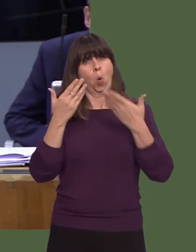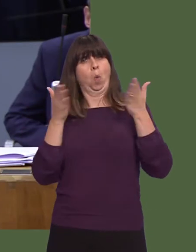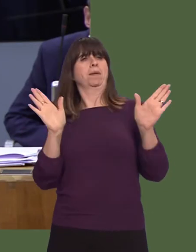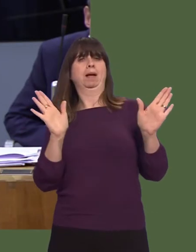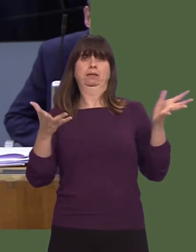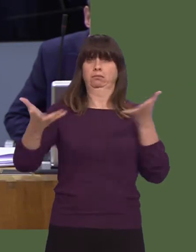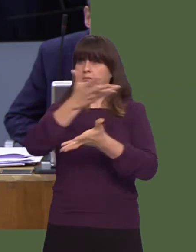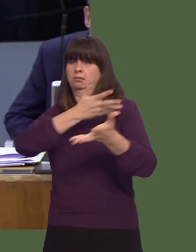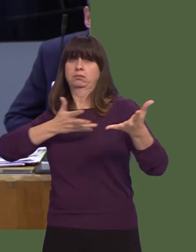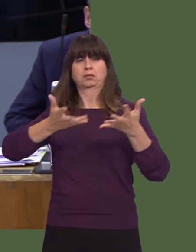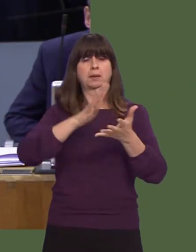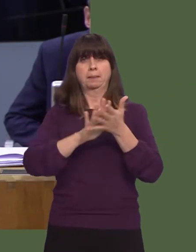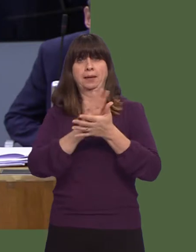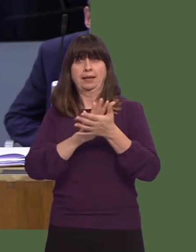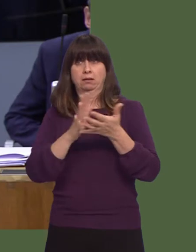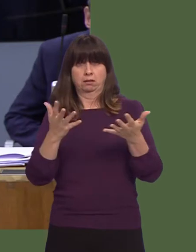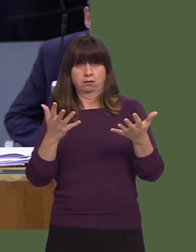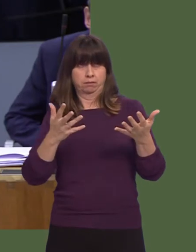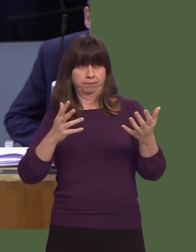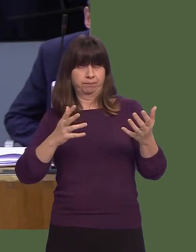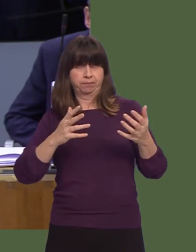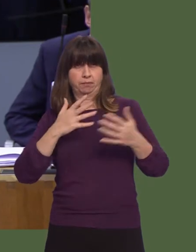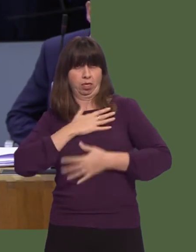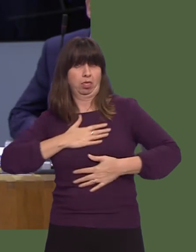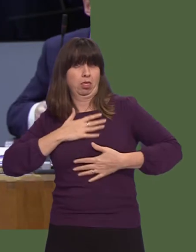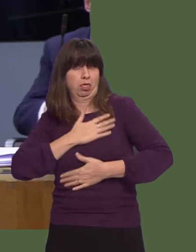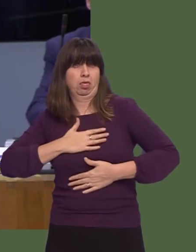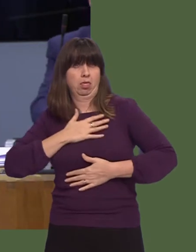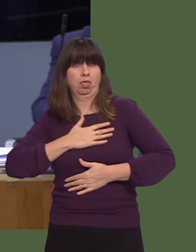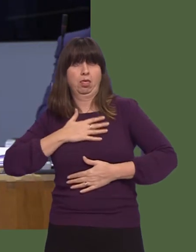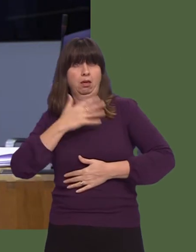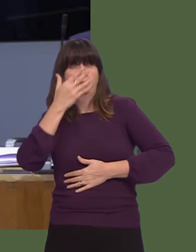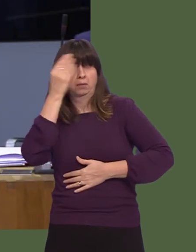those living with this terrible condition, and their families, are supported at every